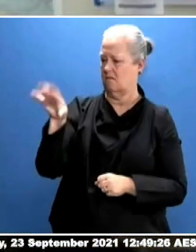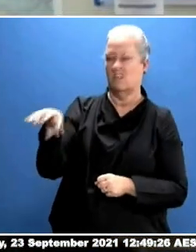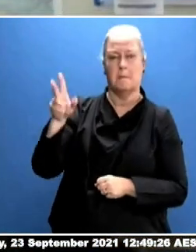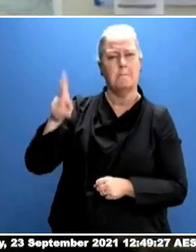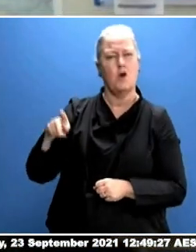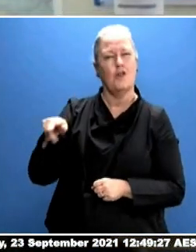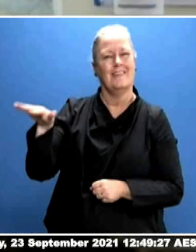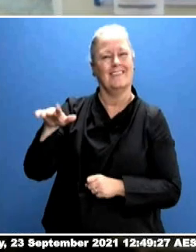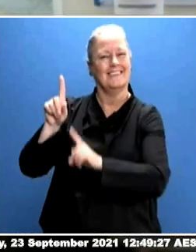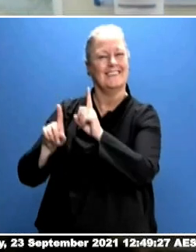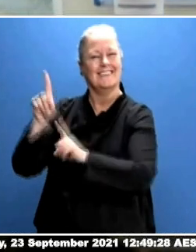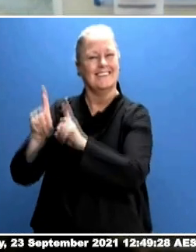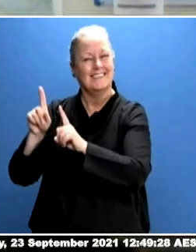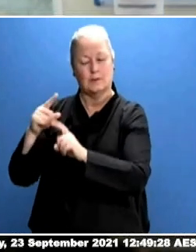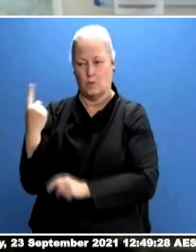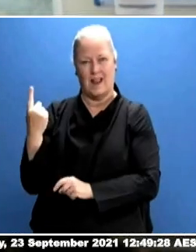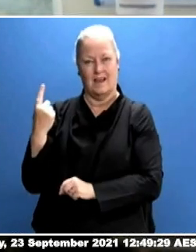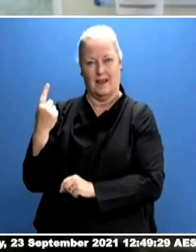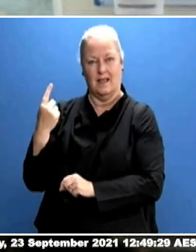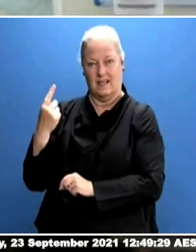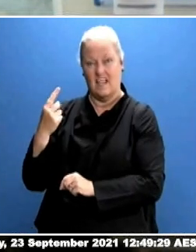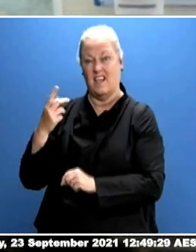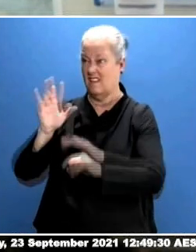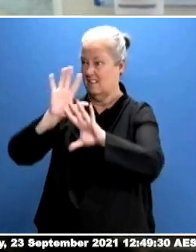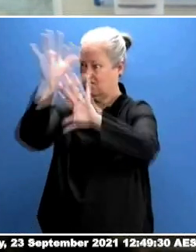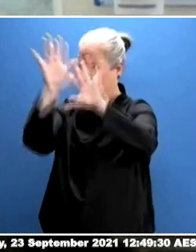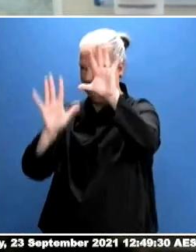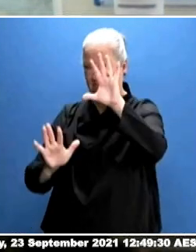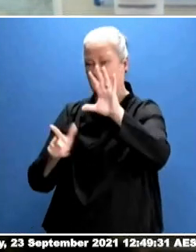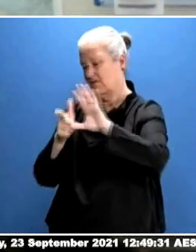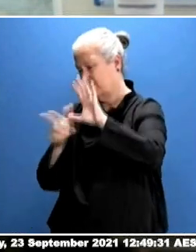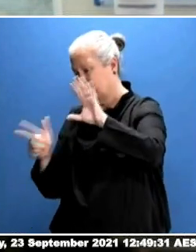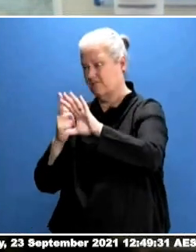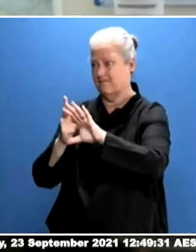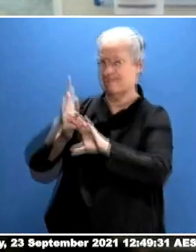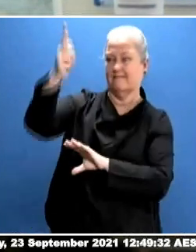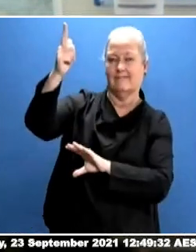Perth, you are far away, you have very limited access to your family,